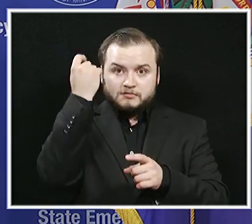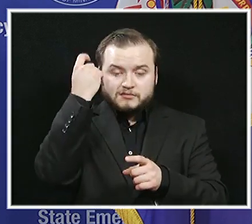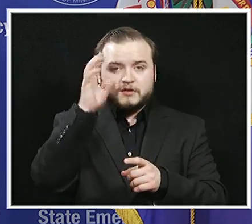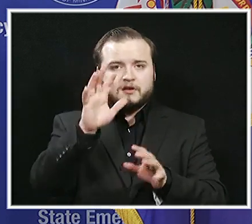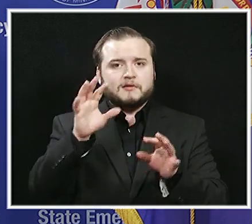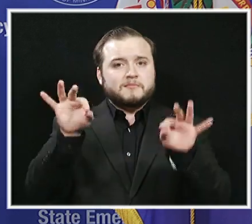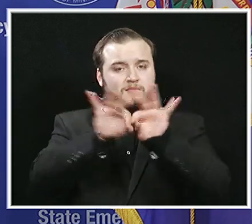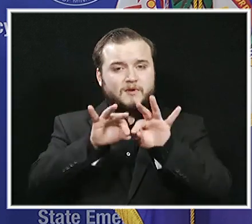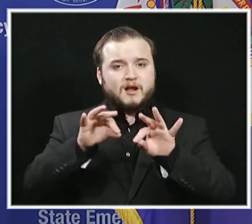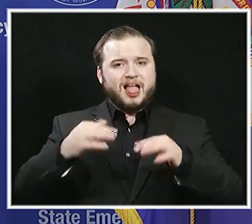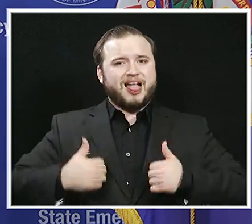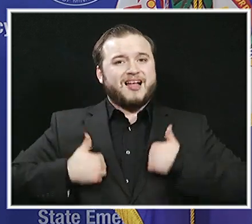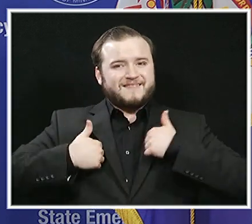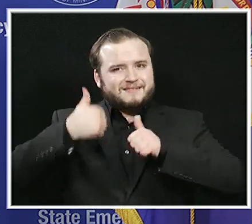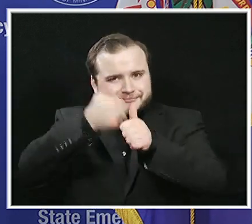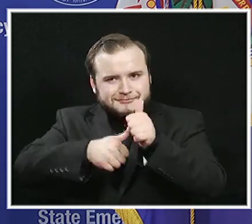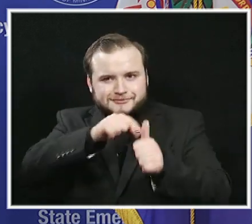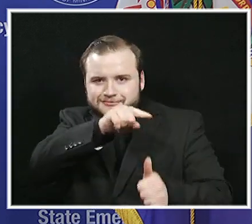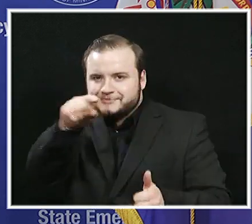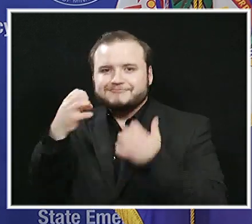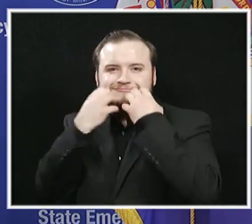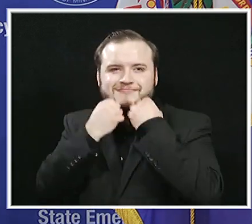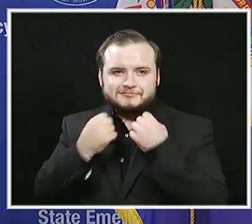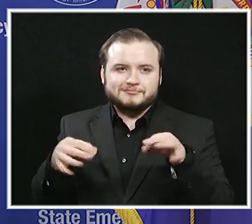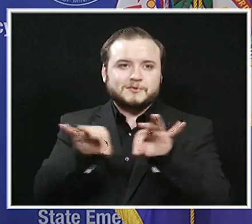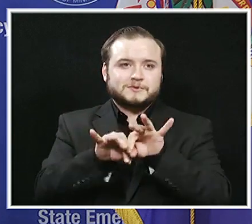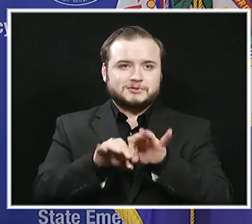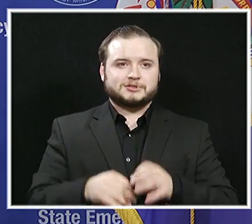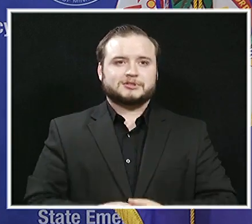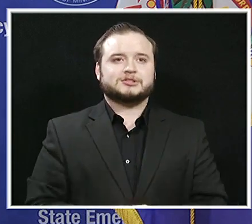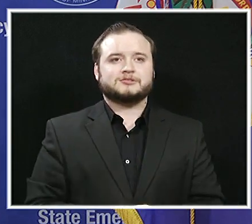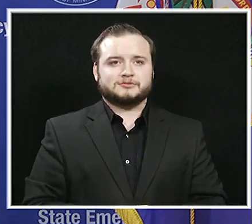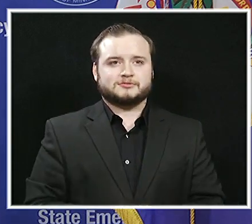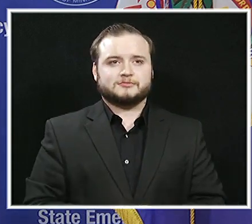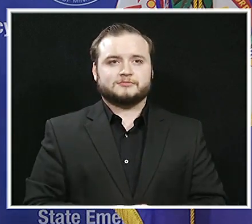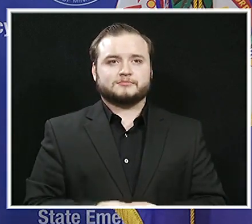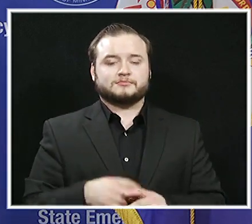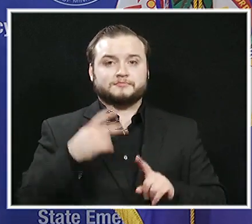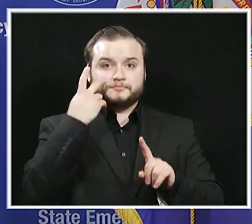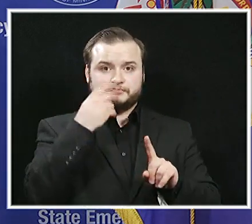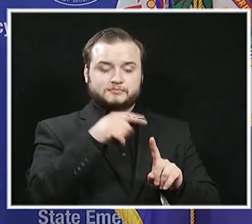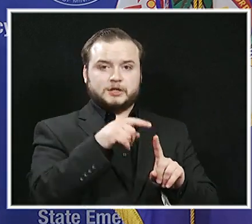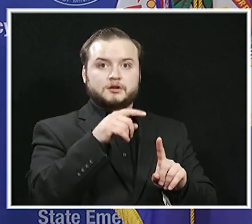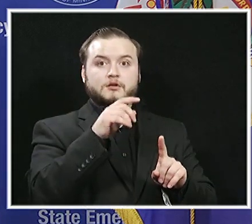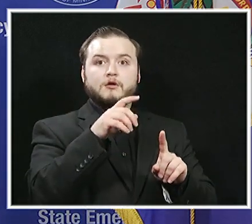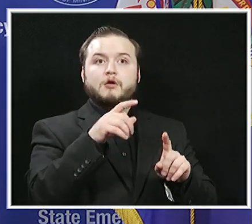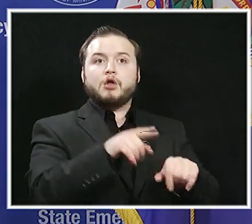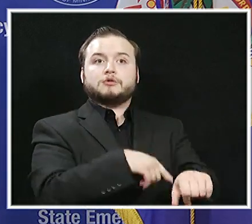Yeah, and I think you phrased that right, Tom. Every life is valuable and I think we understand that. I do think, though, we've seen this in other states.